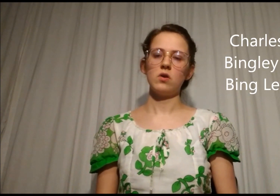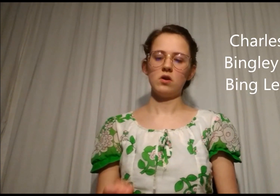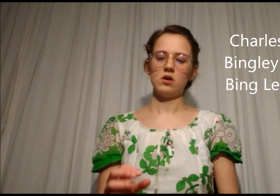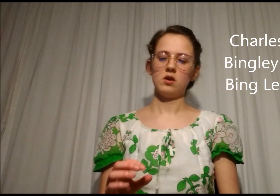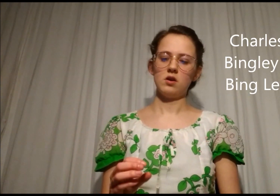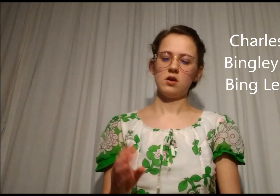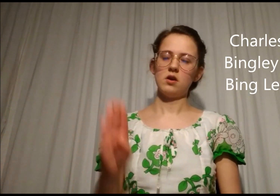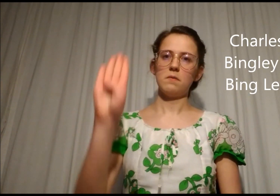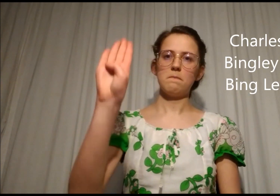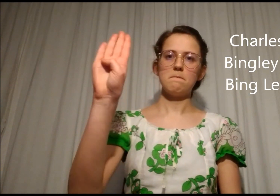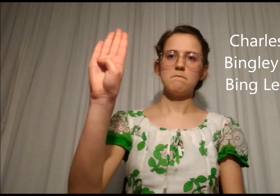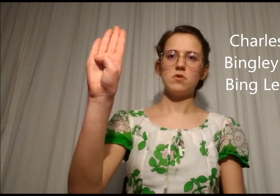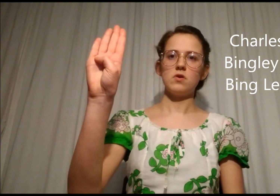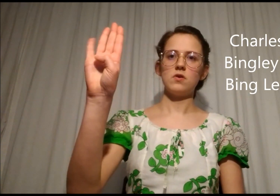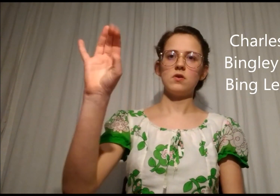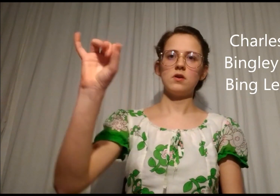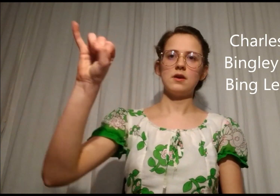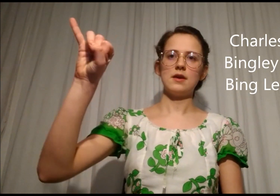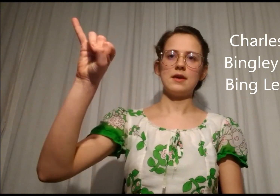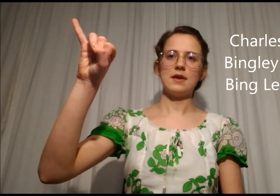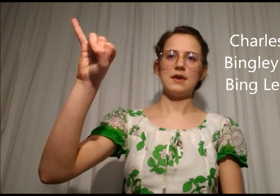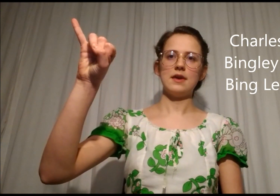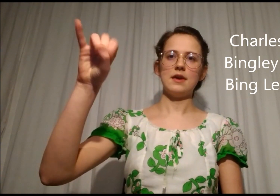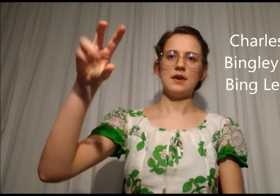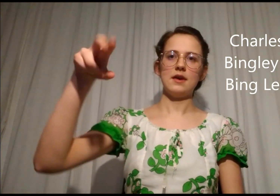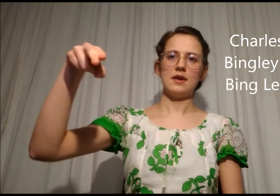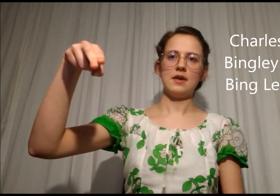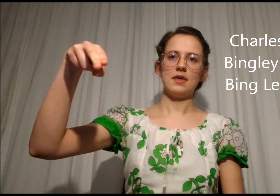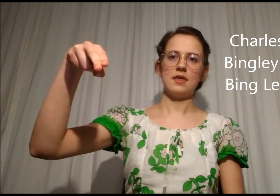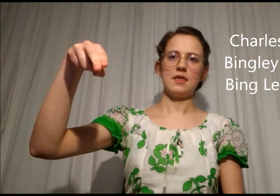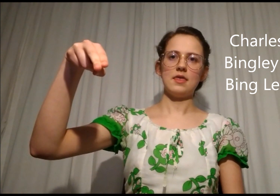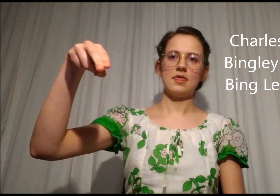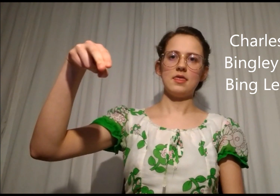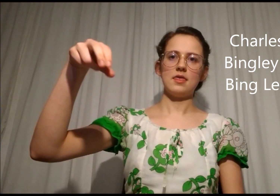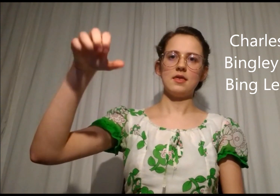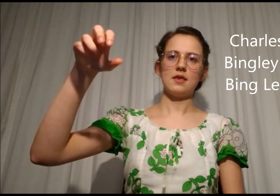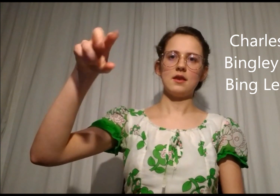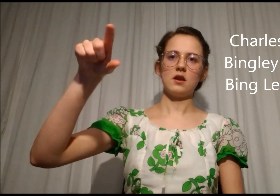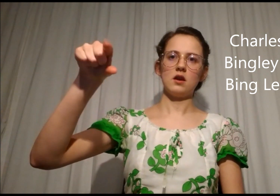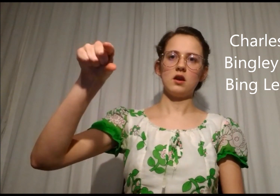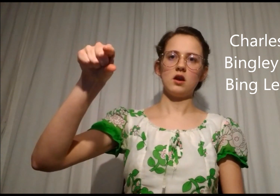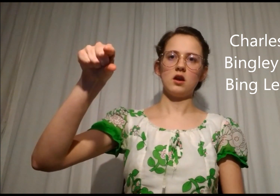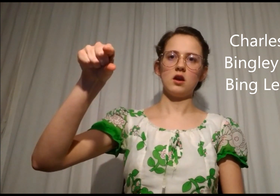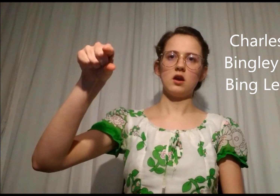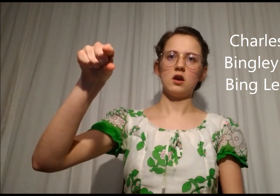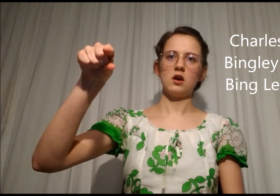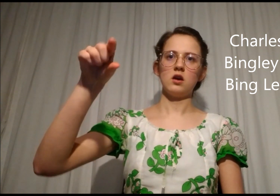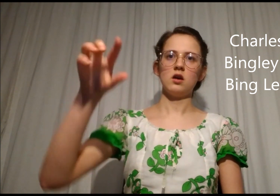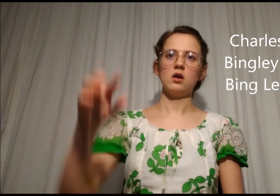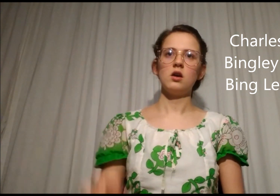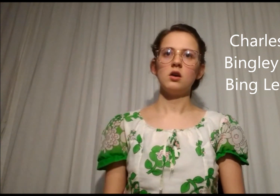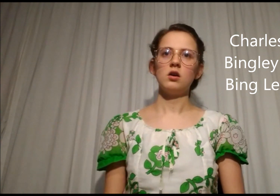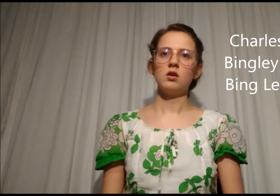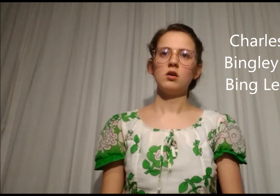B-I-N-G